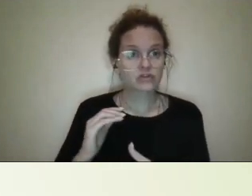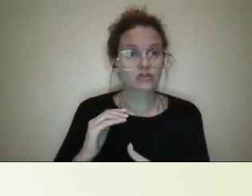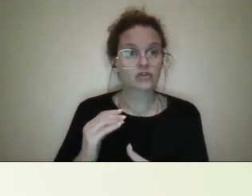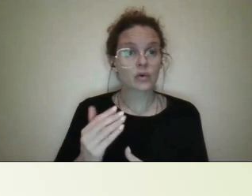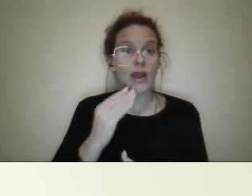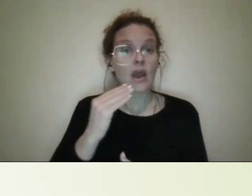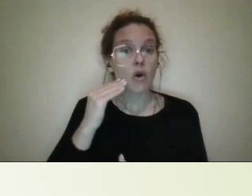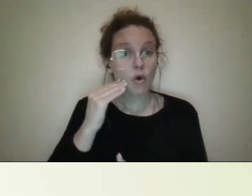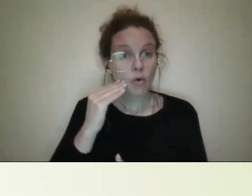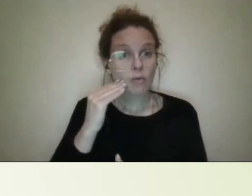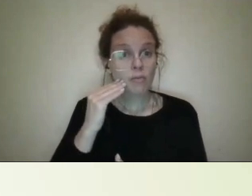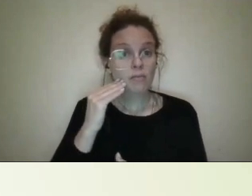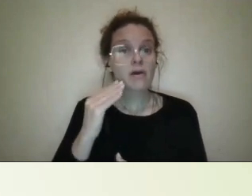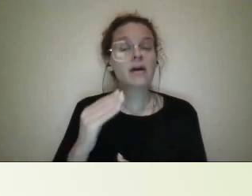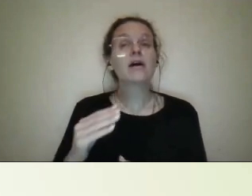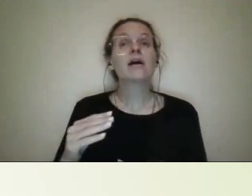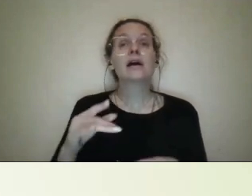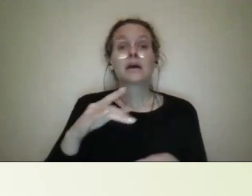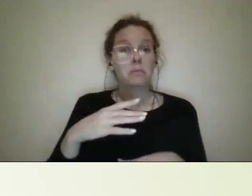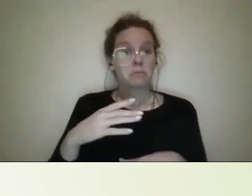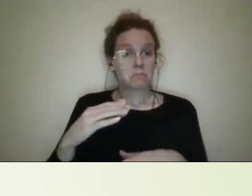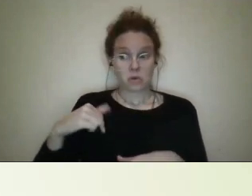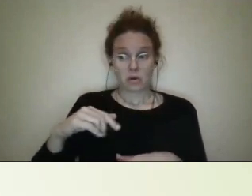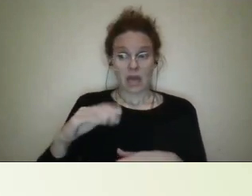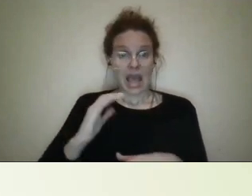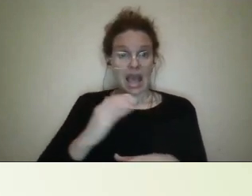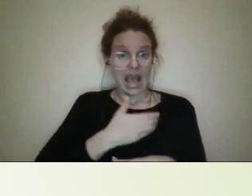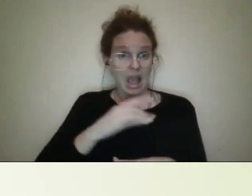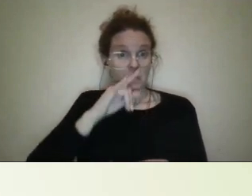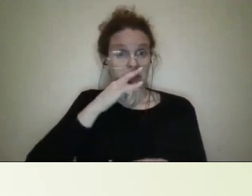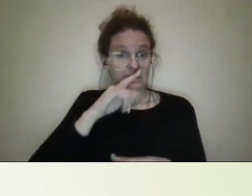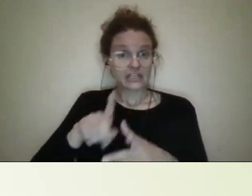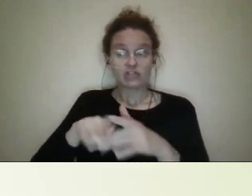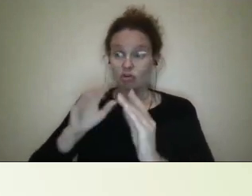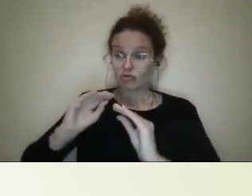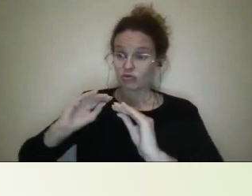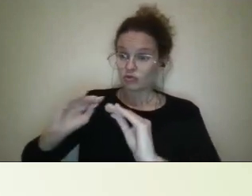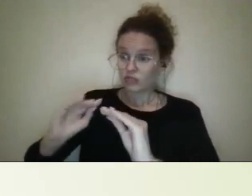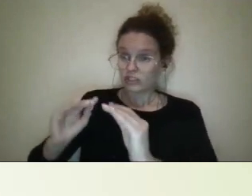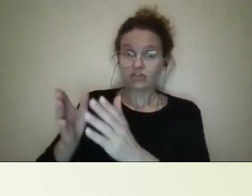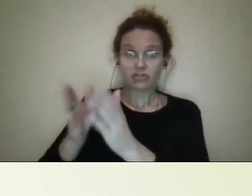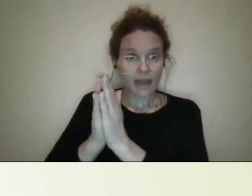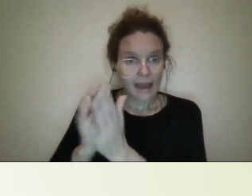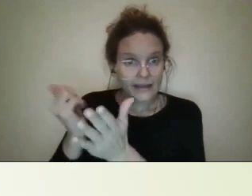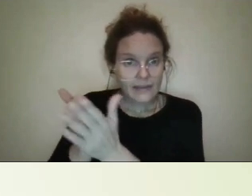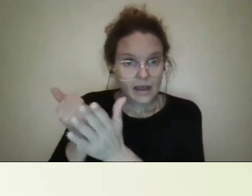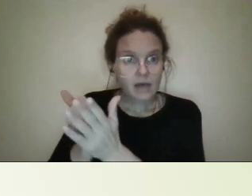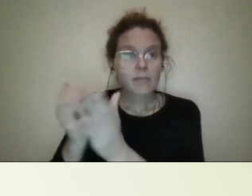home, it starts at home. We build that so they can transfer that skill to the school environment.